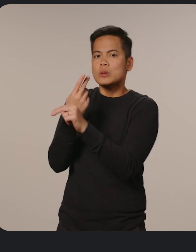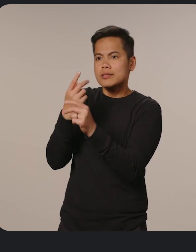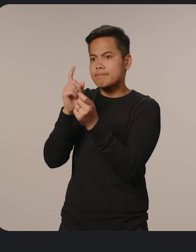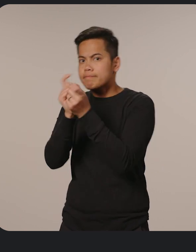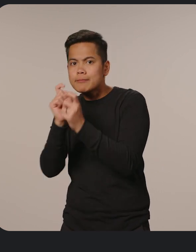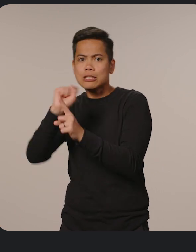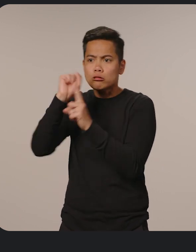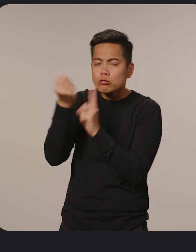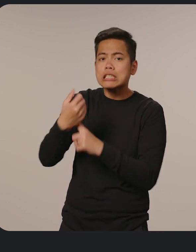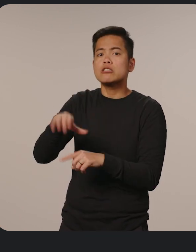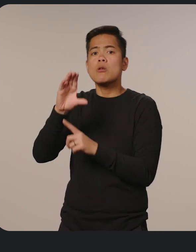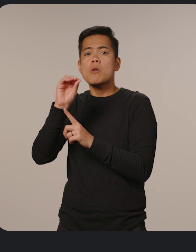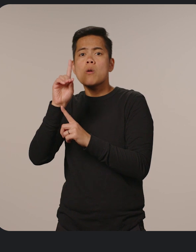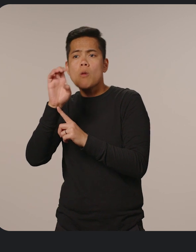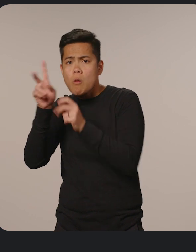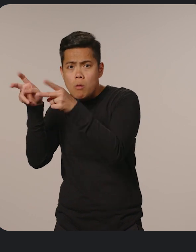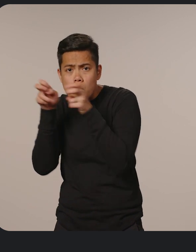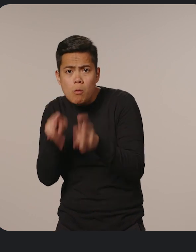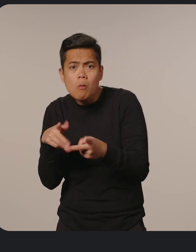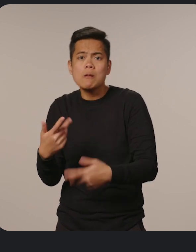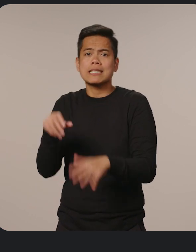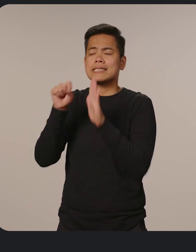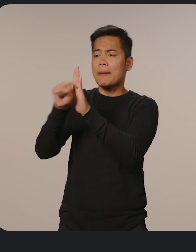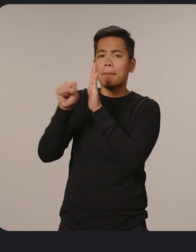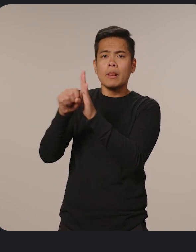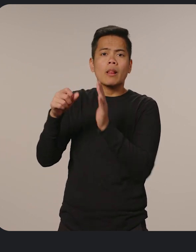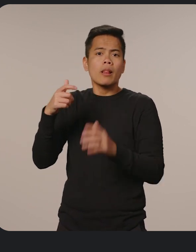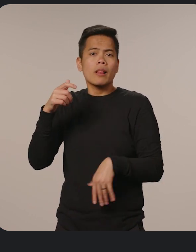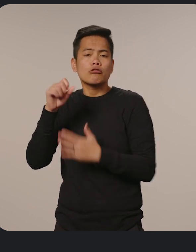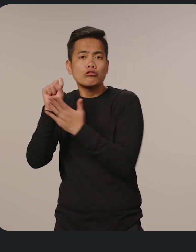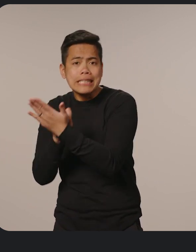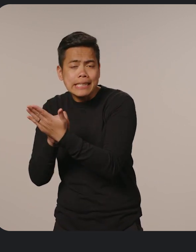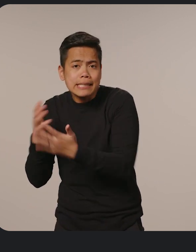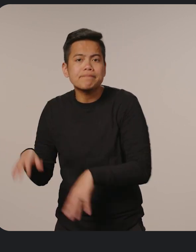Once you're done creating an automation script, it's time to test the automation.